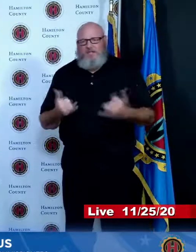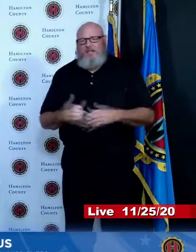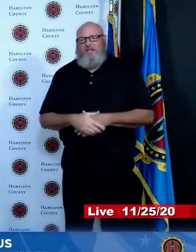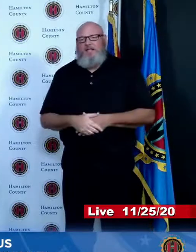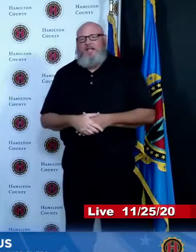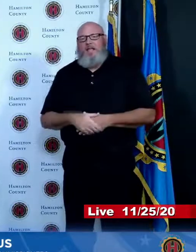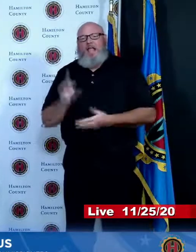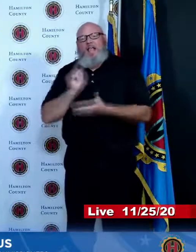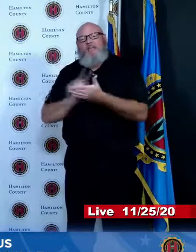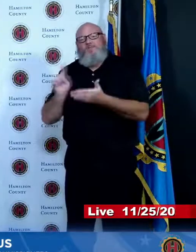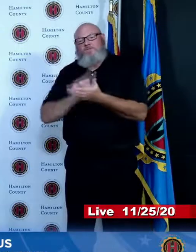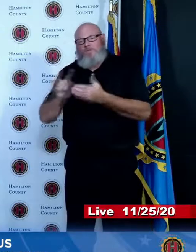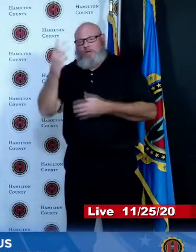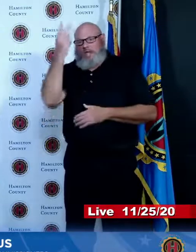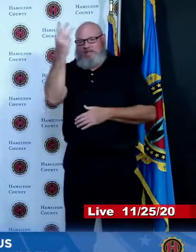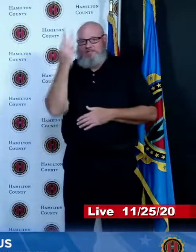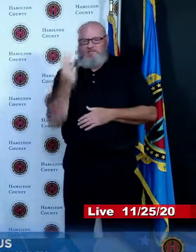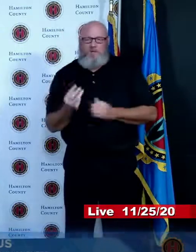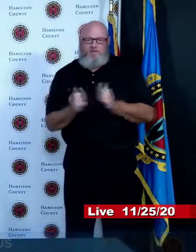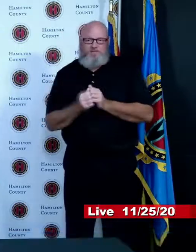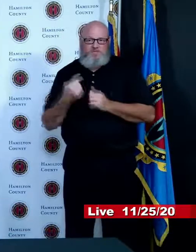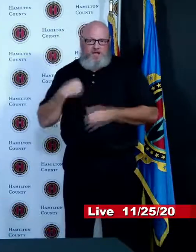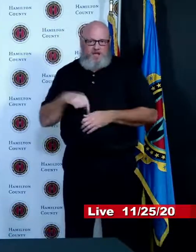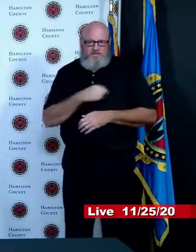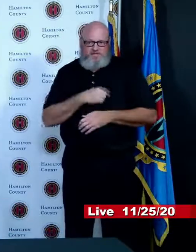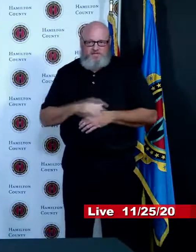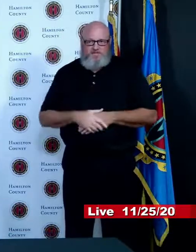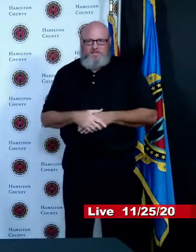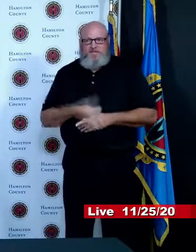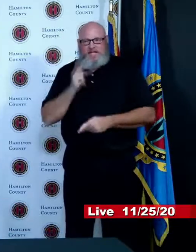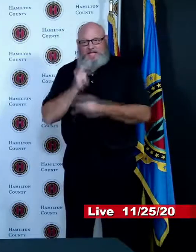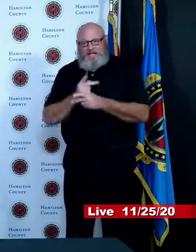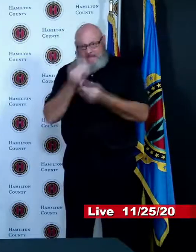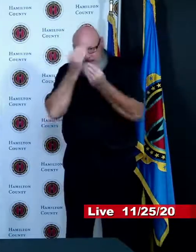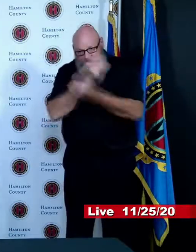for making sure people in this community have the right information the right data points